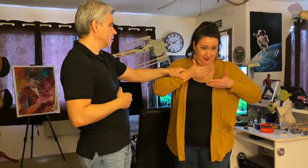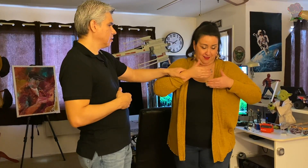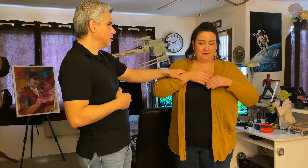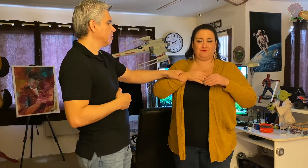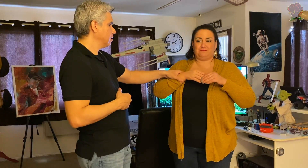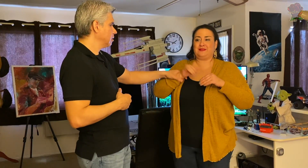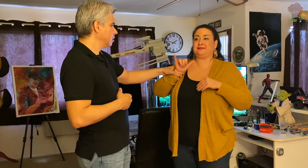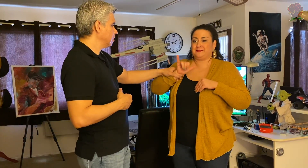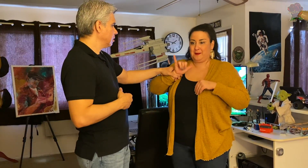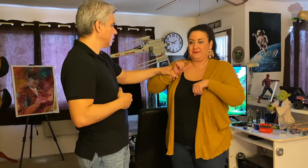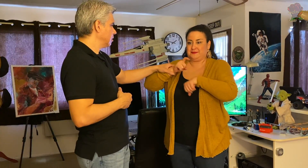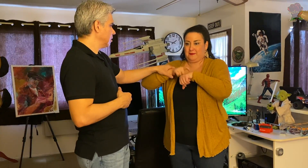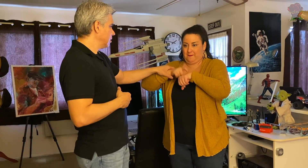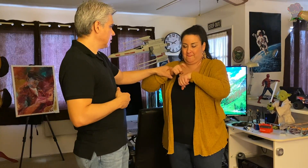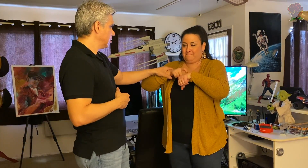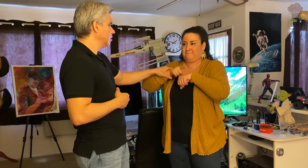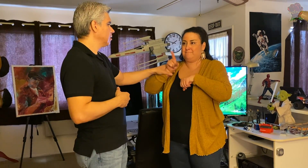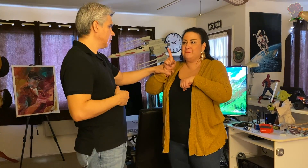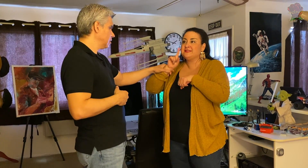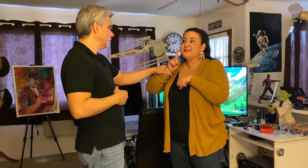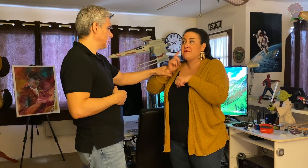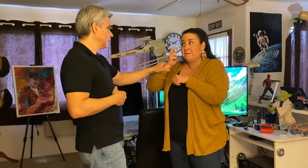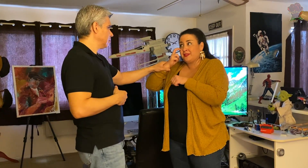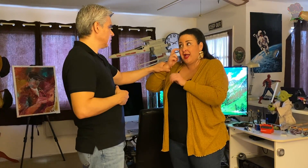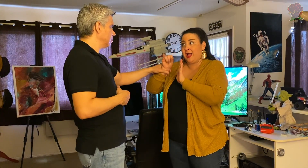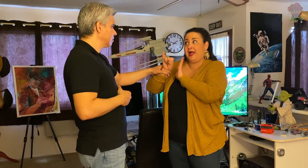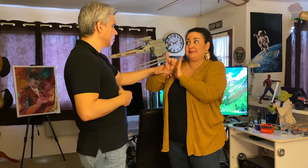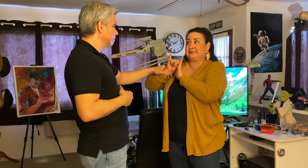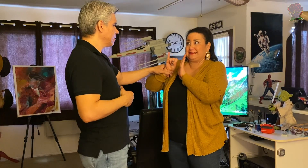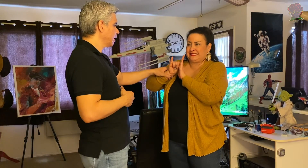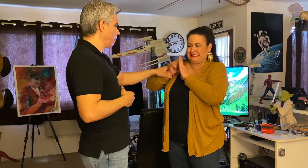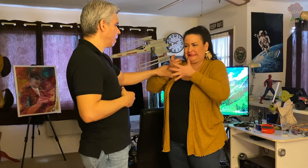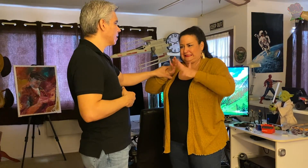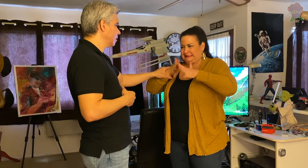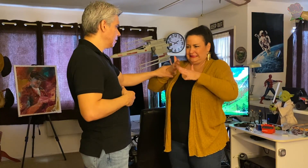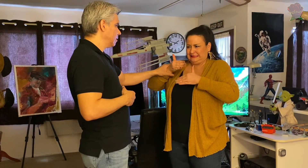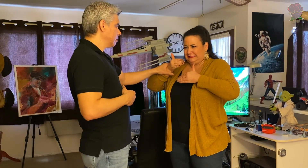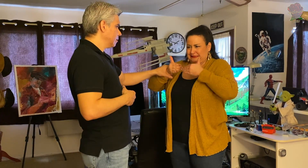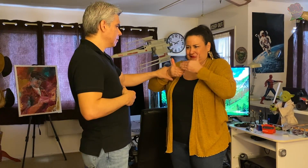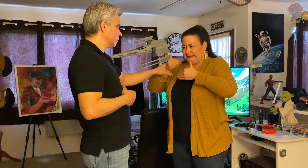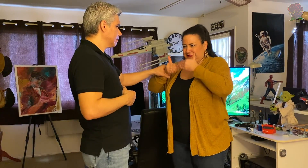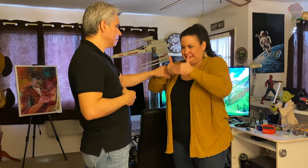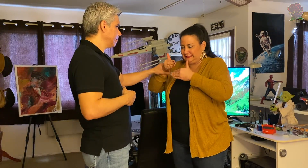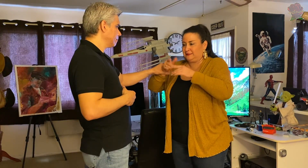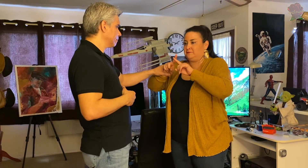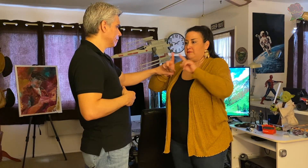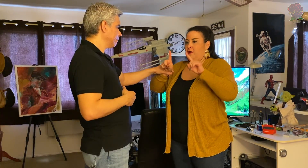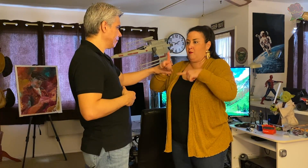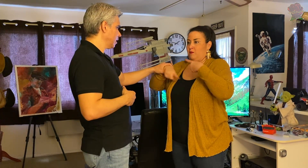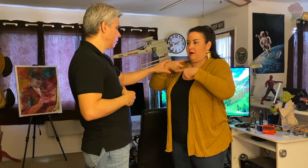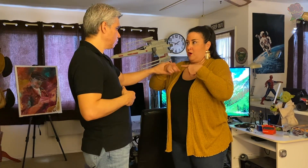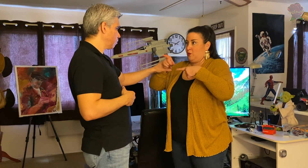but at the same time, you were finding your identity as a DeafBlind person.